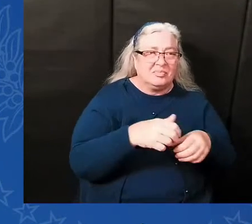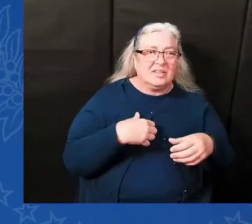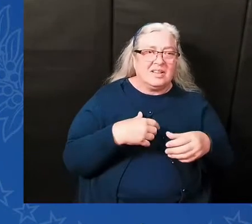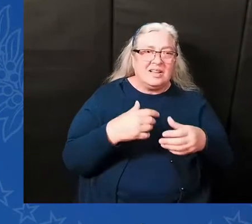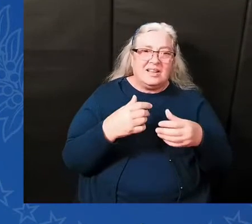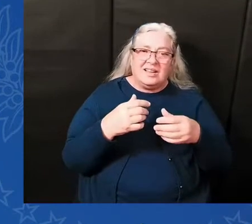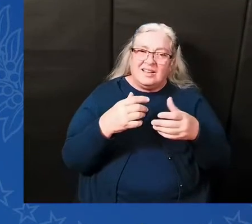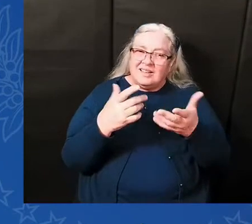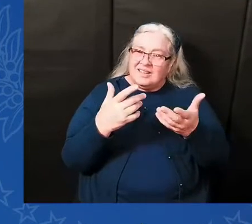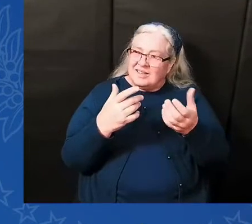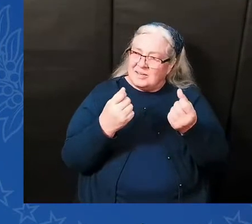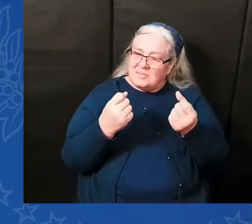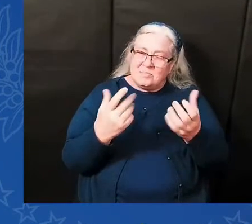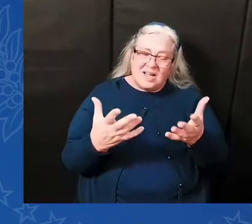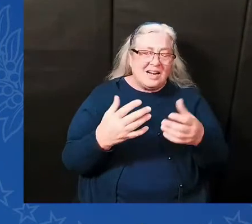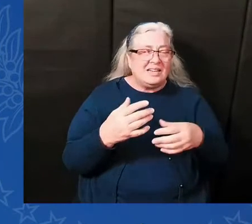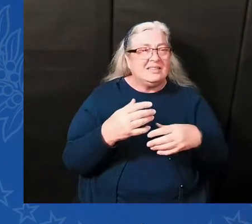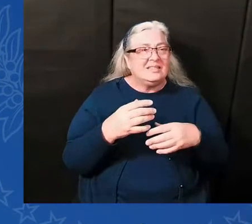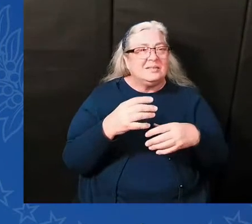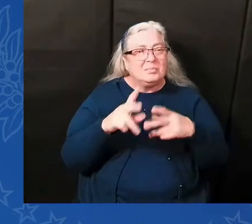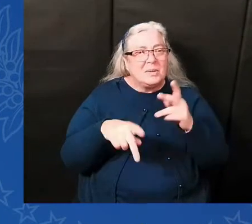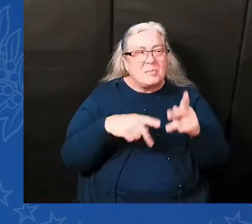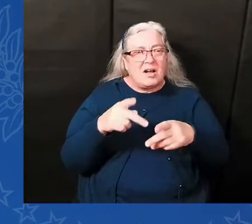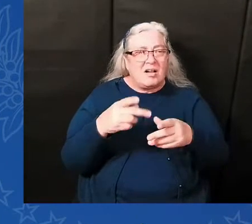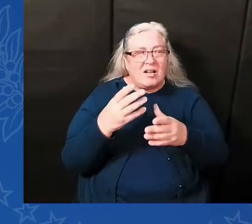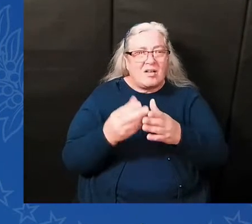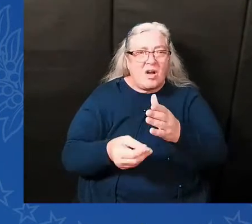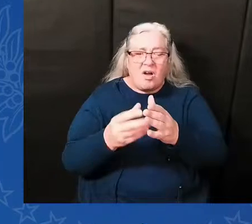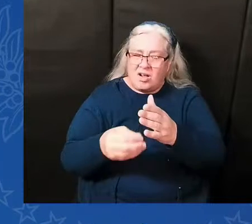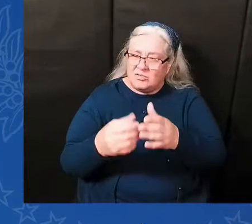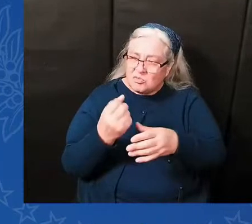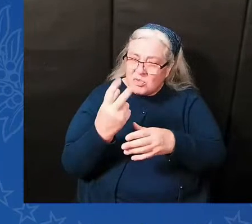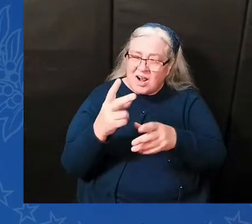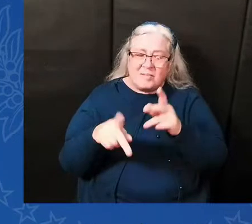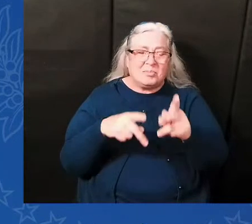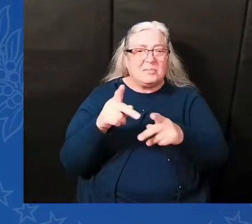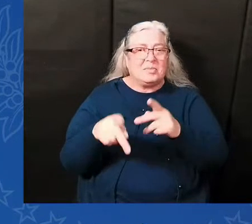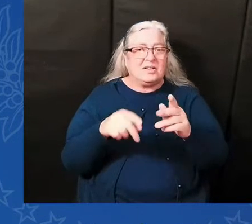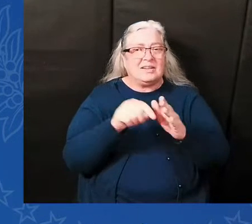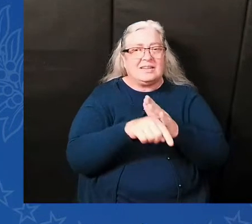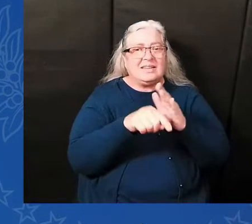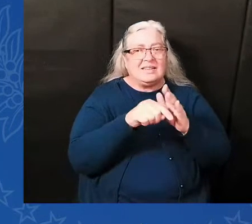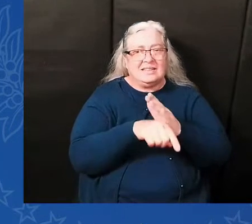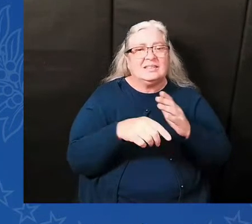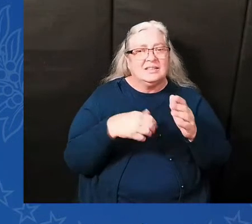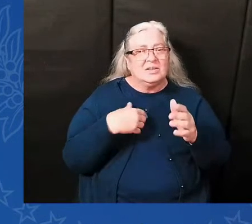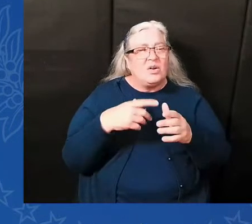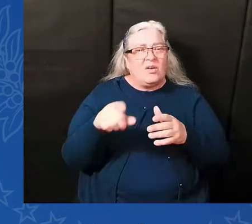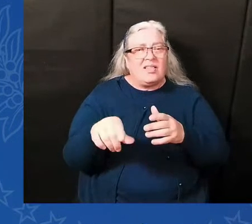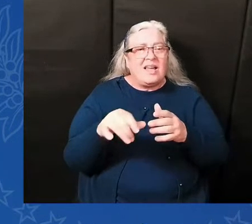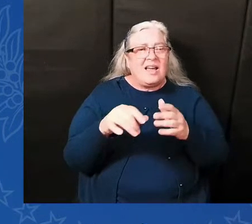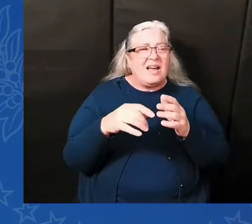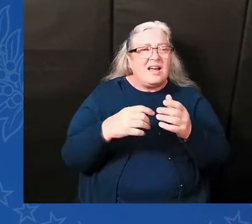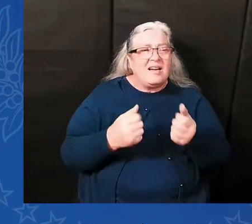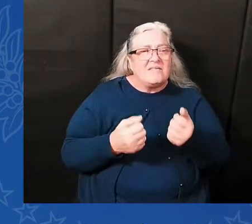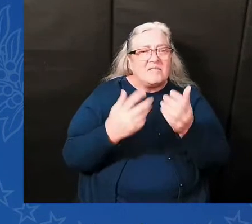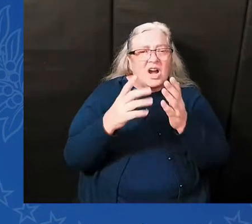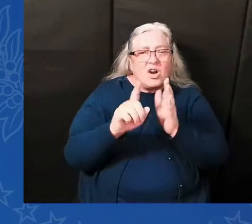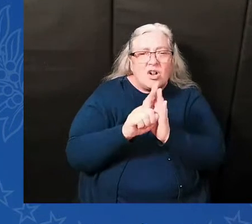tamper-resistant smoke alarms. Just four days after that Philadelphia fire I just r- referenced, another fire took place,